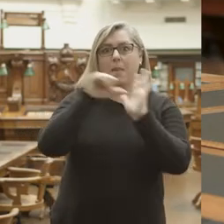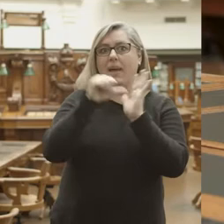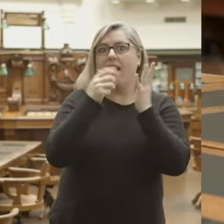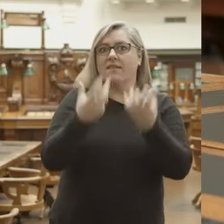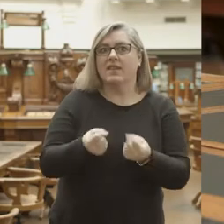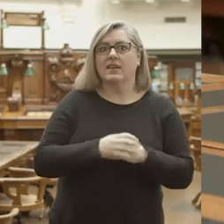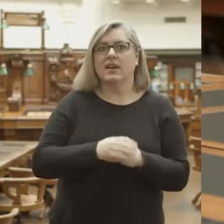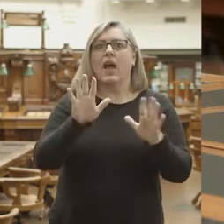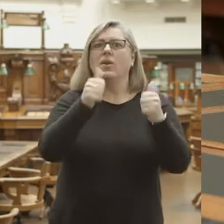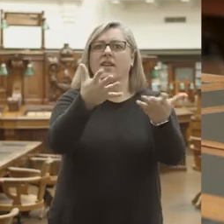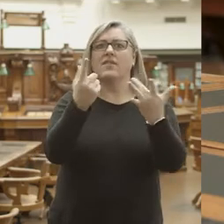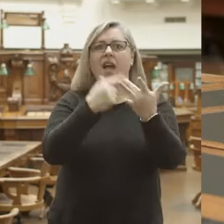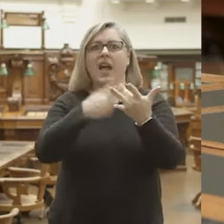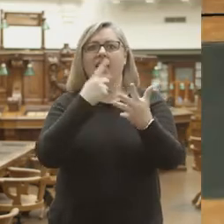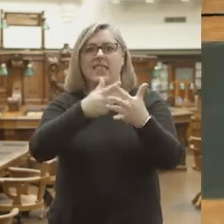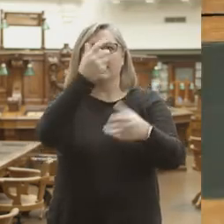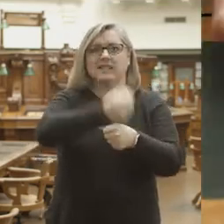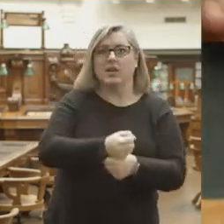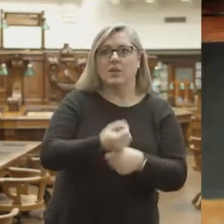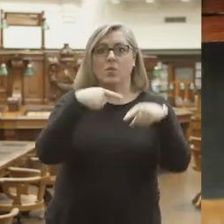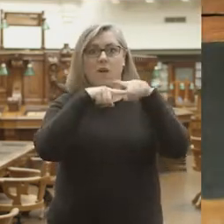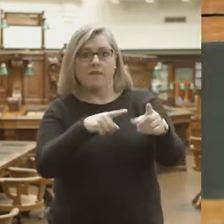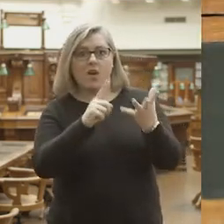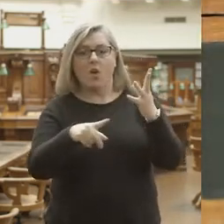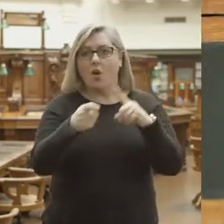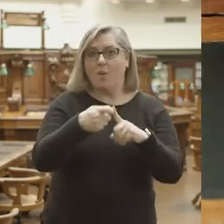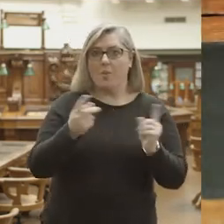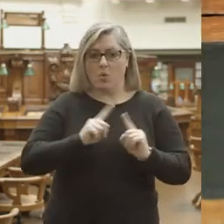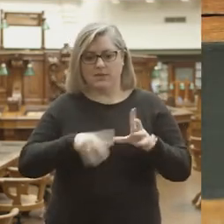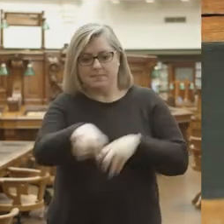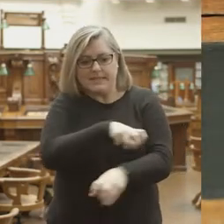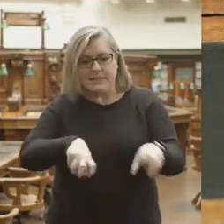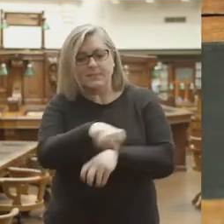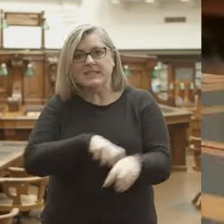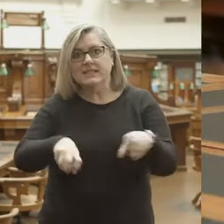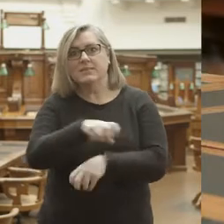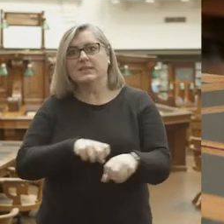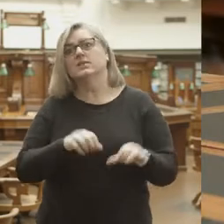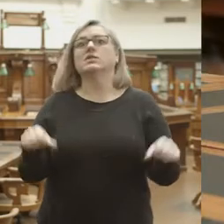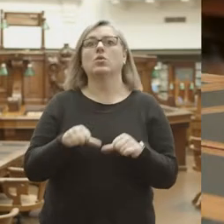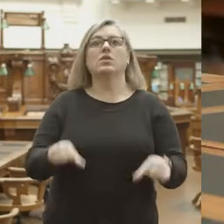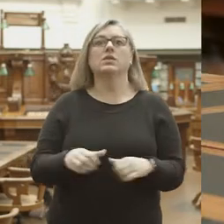I'll give you another chance, follow it closely. Here we go. Mix them up, mix them up, mix them up, mix them up, okay. So if you